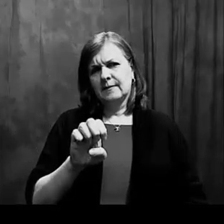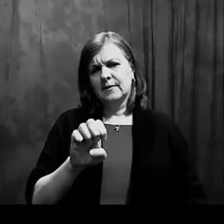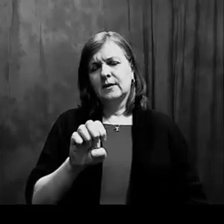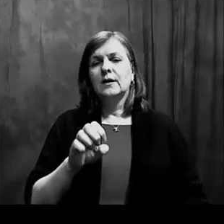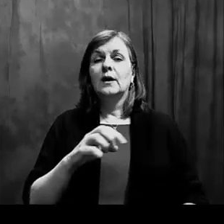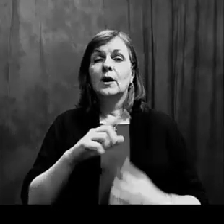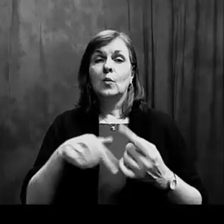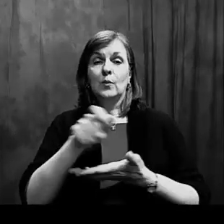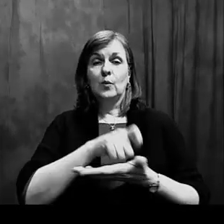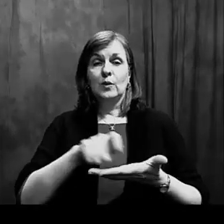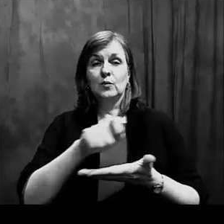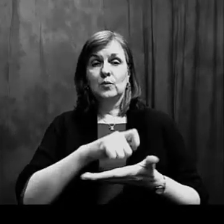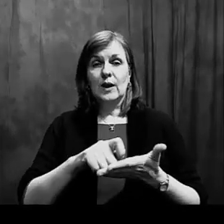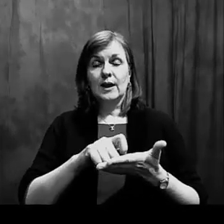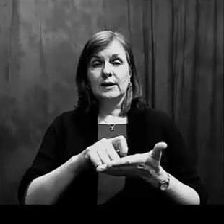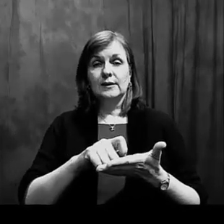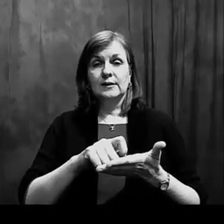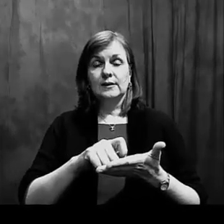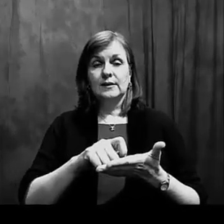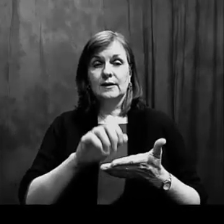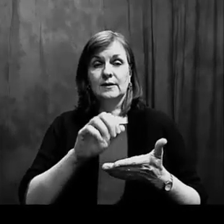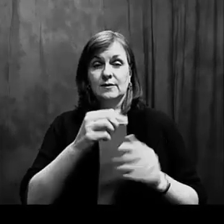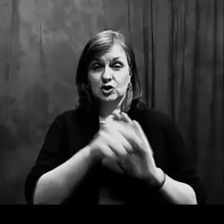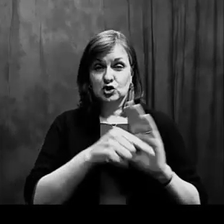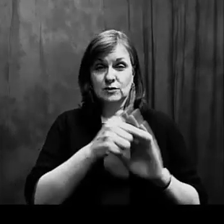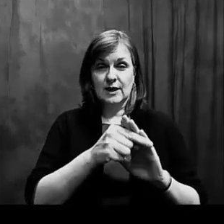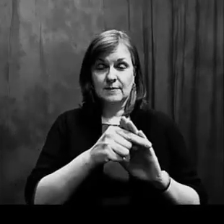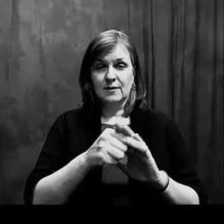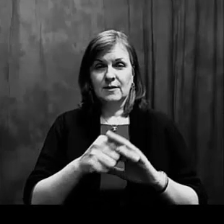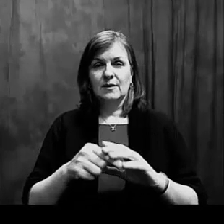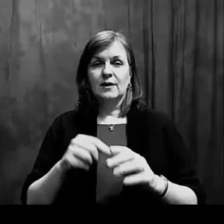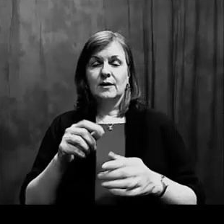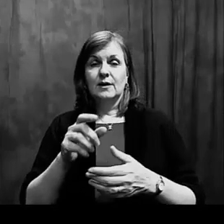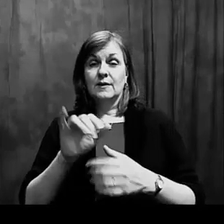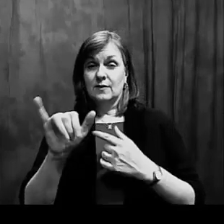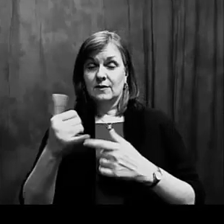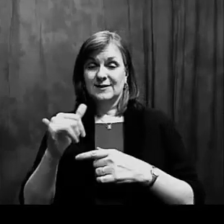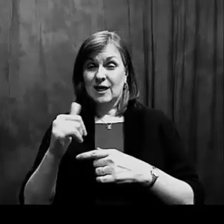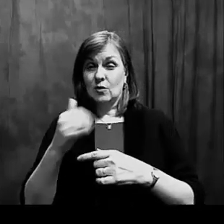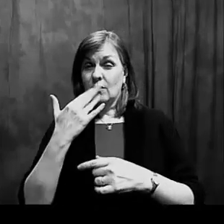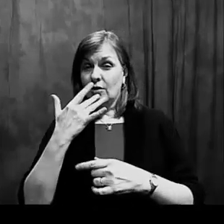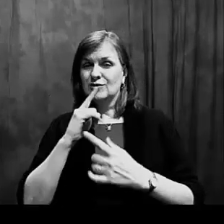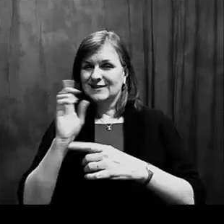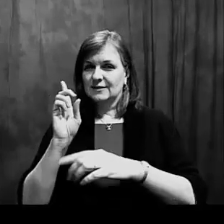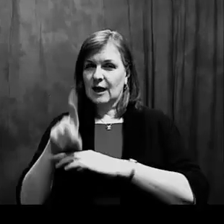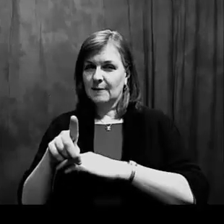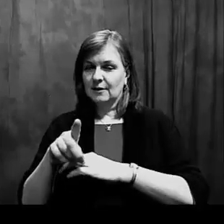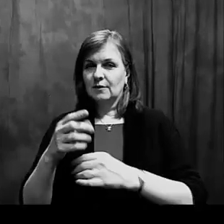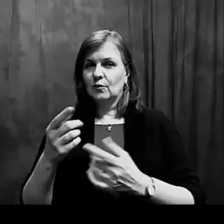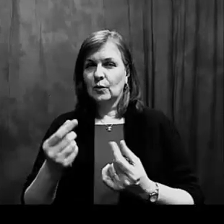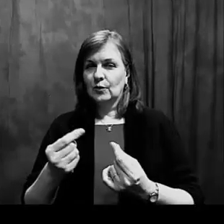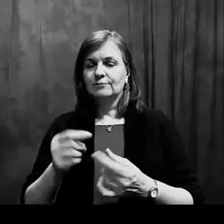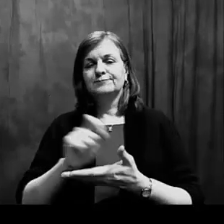but we also need to think about what that genotype is going to be so when we write these